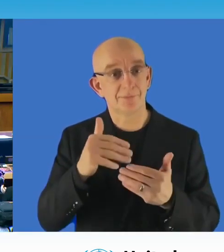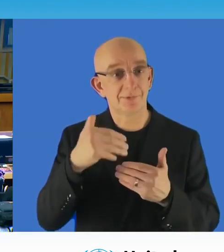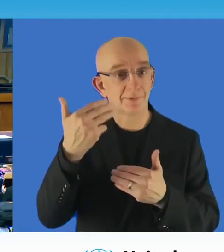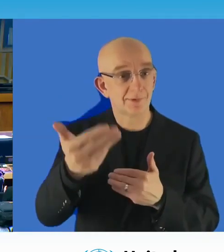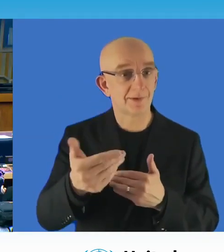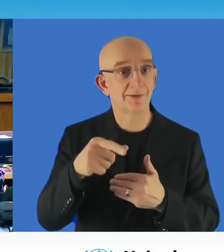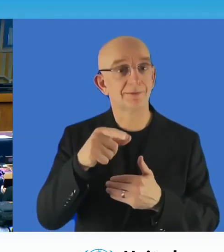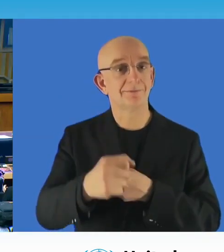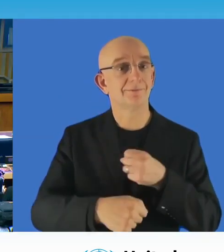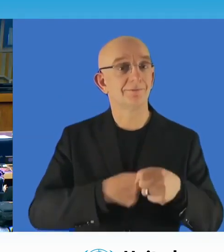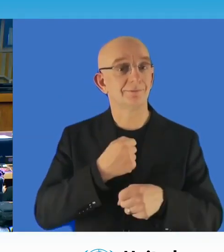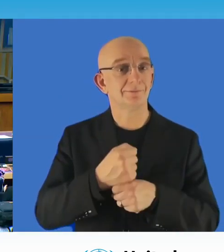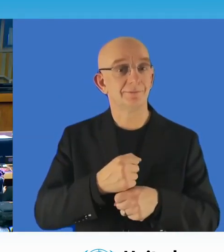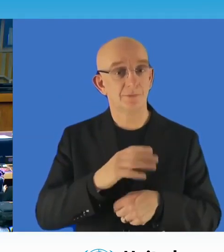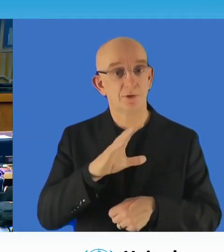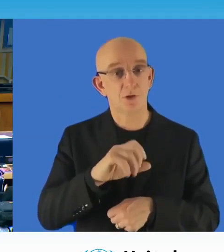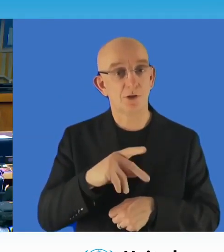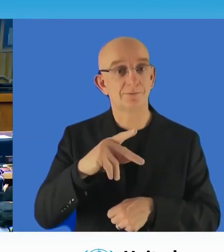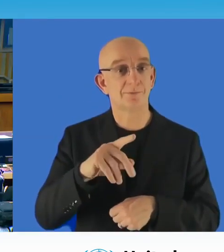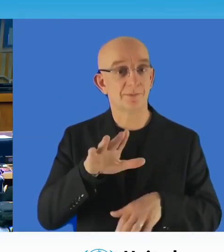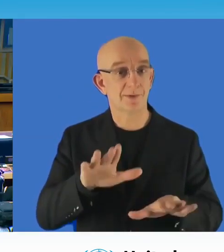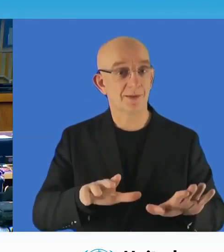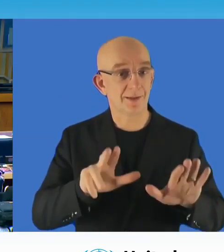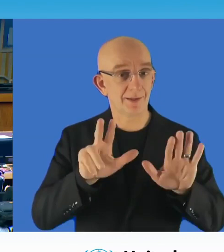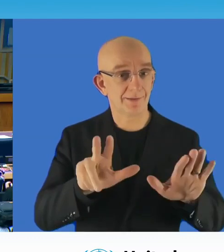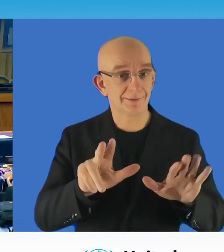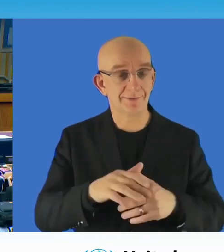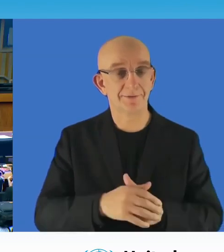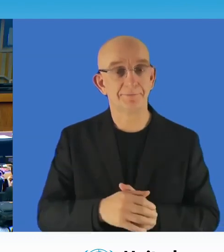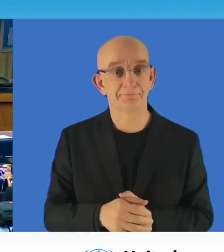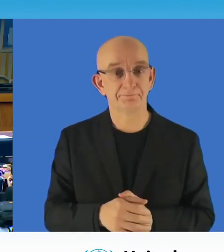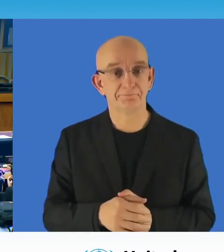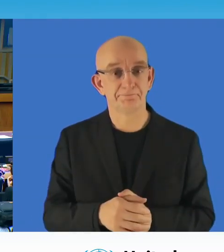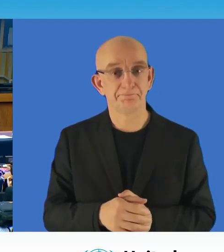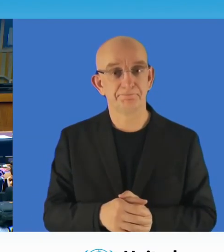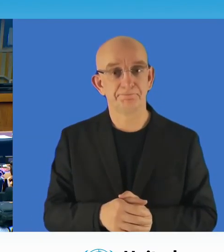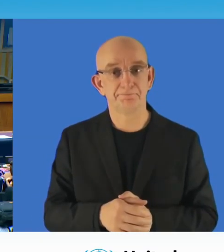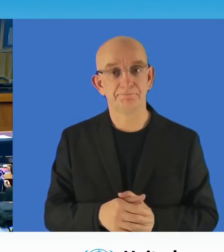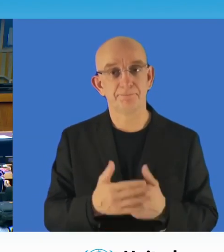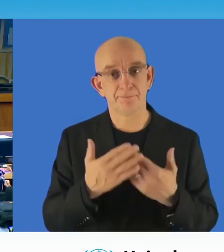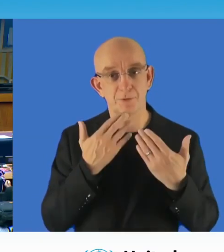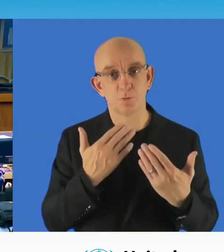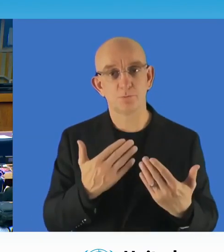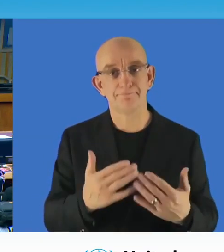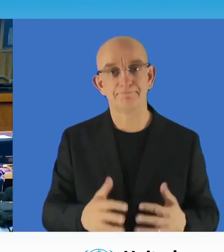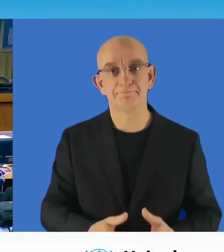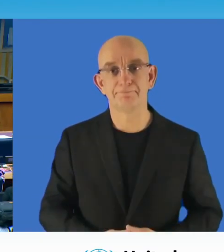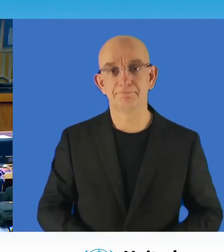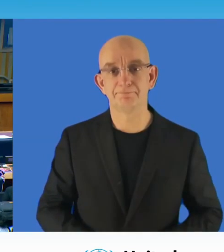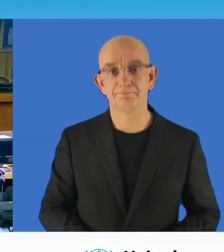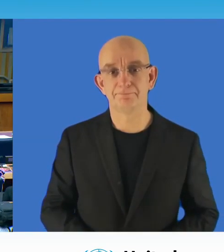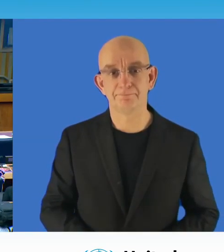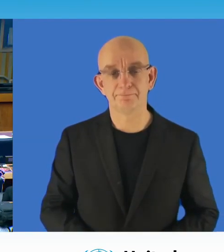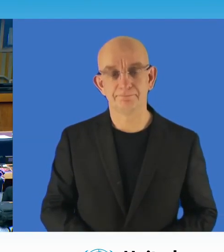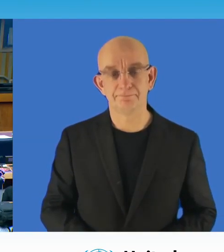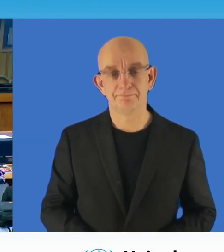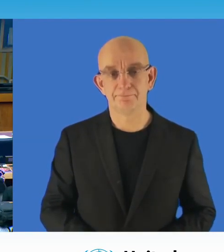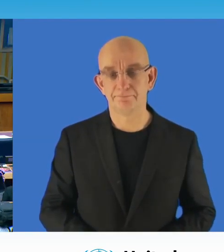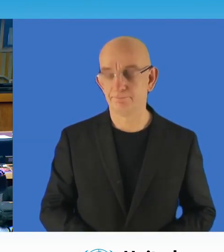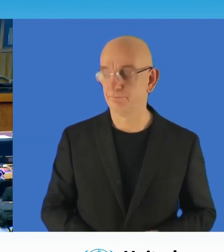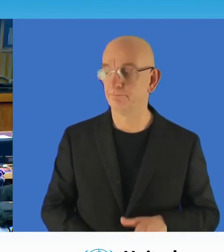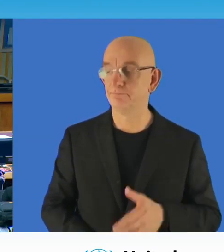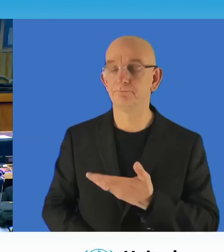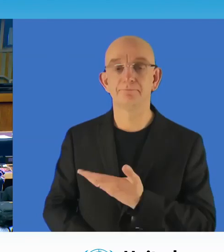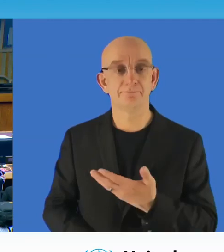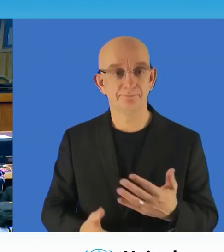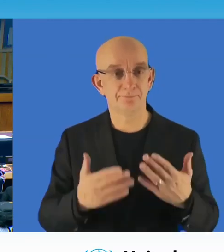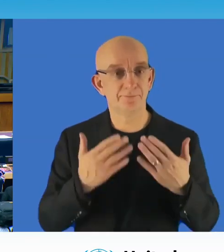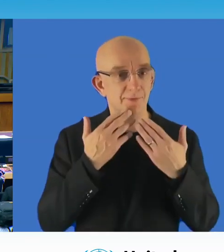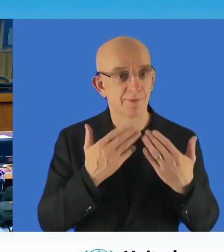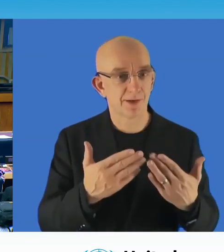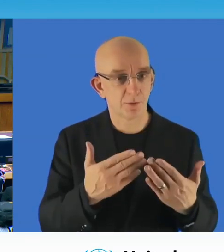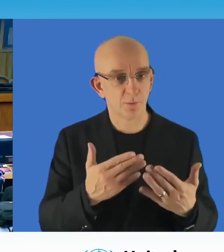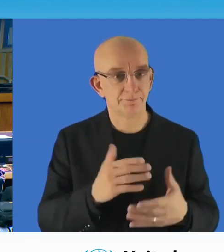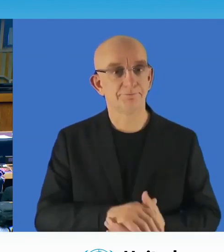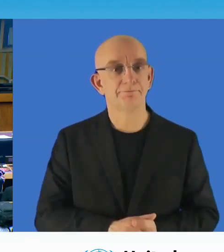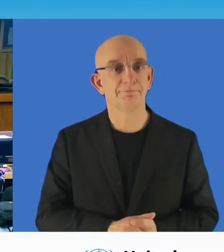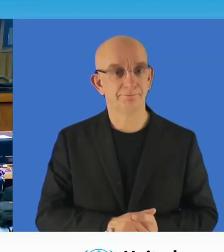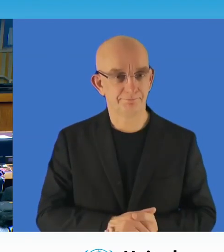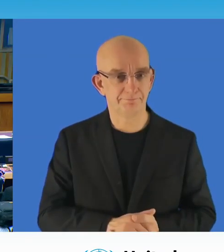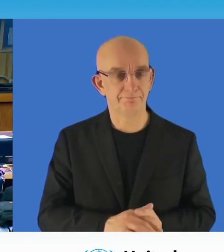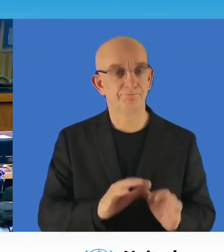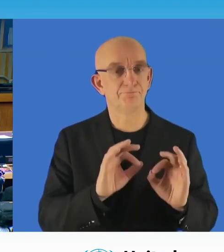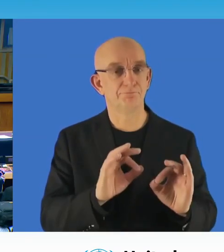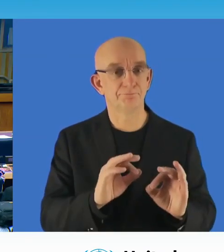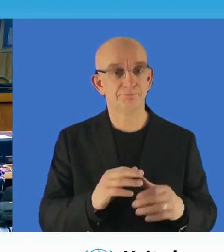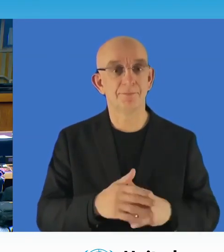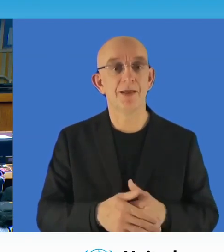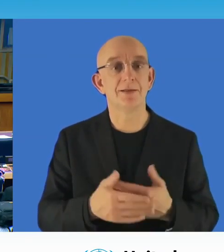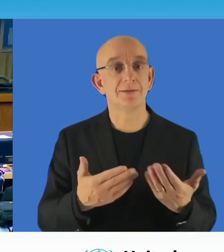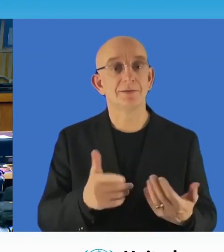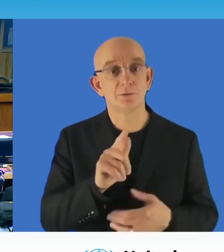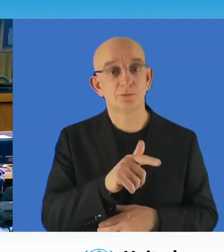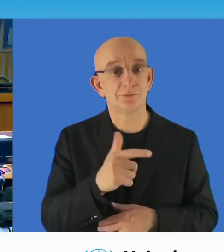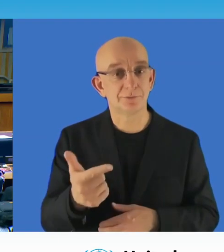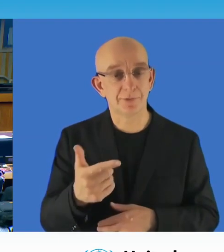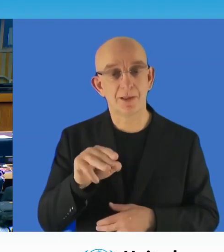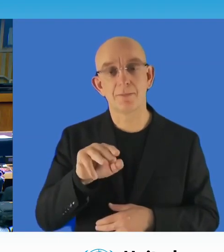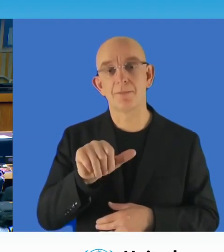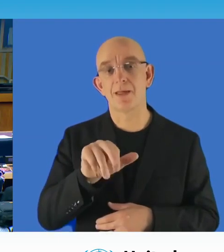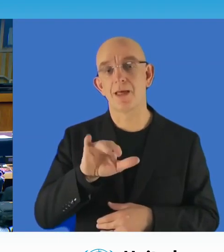you thank you uh Alexandra I now invite Miss marene Thompson vice president of the conference